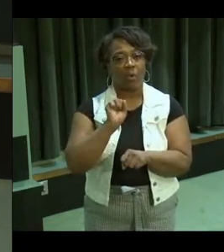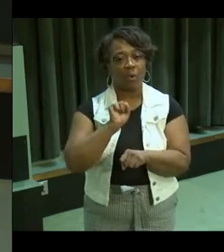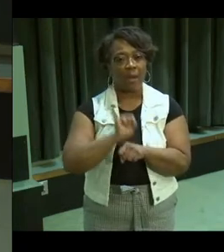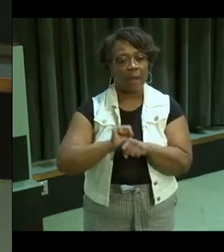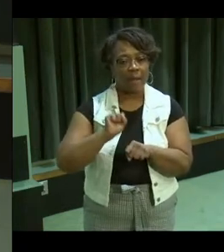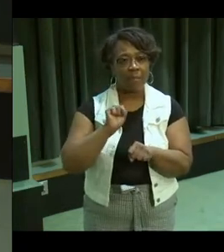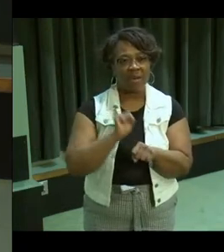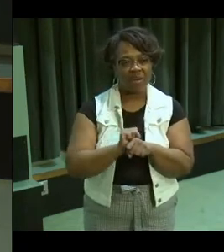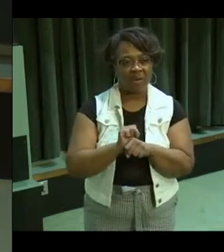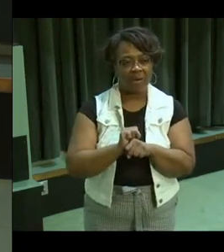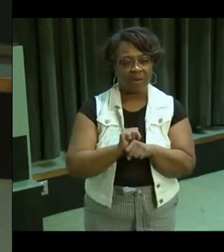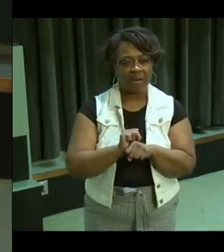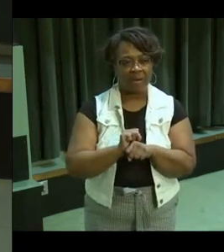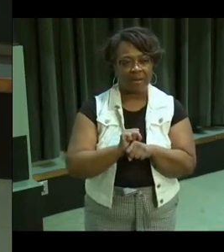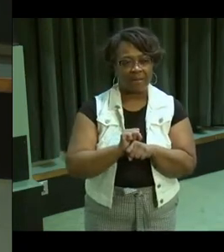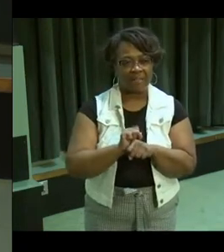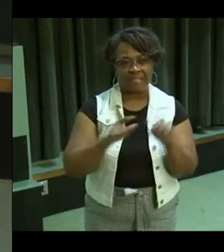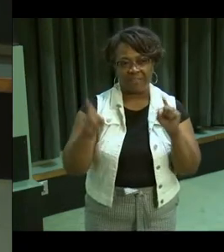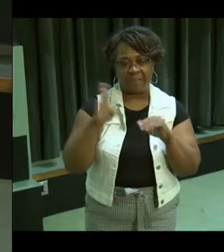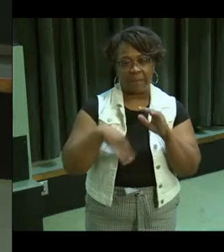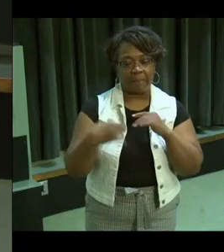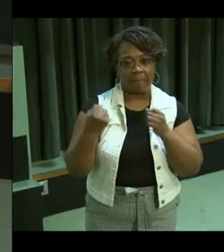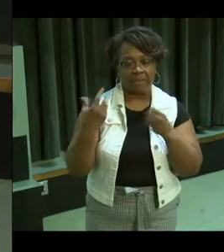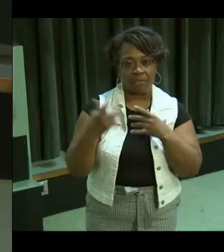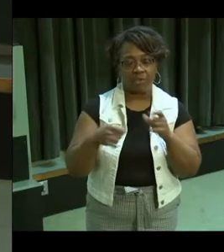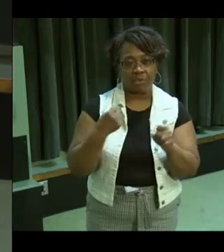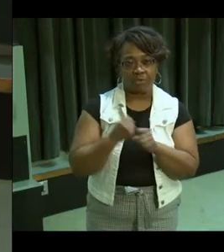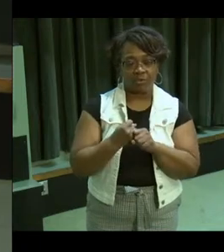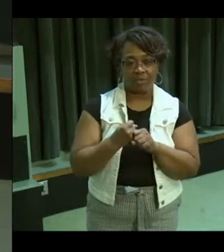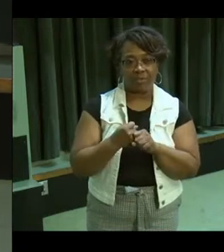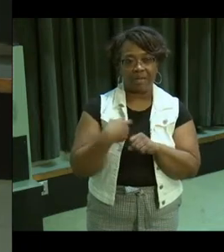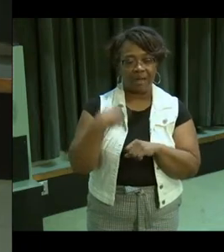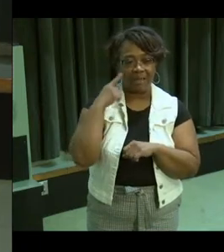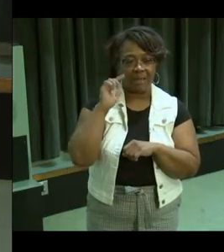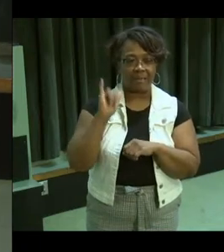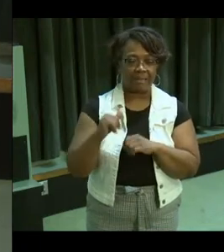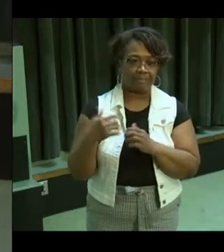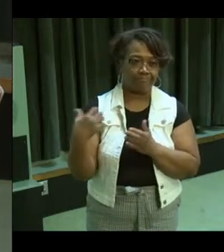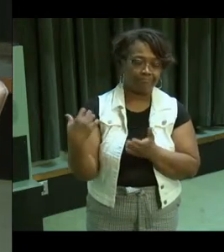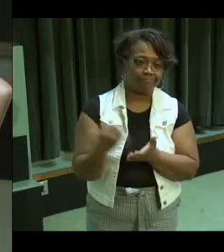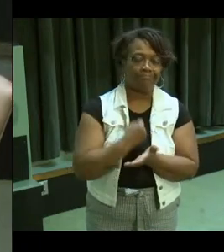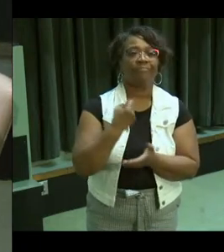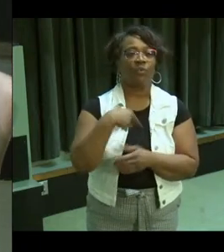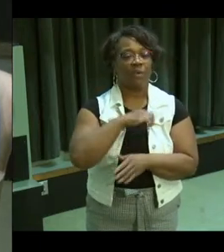that they haven't for, for many